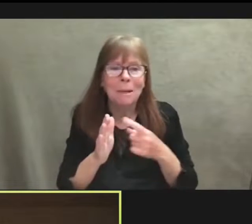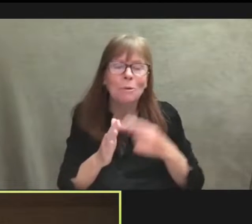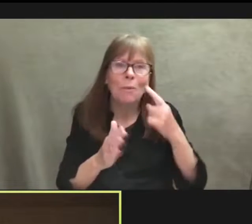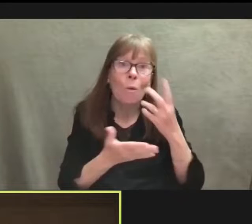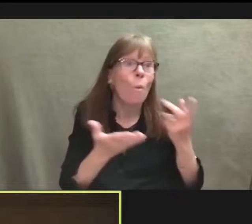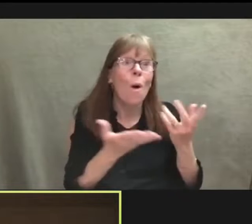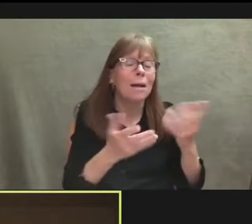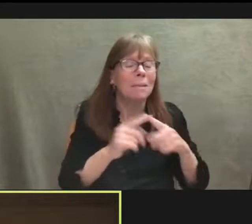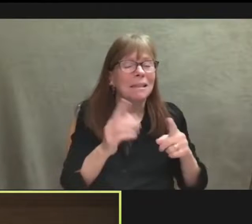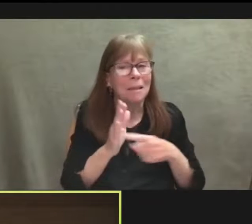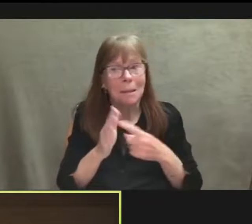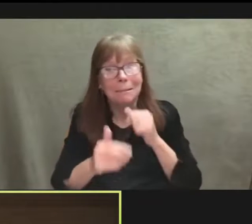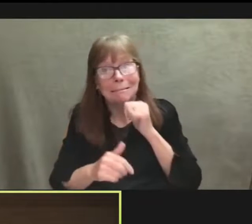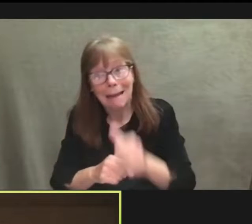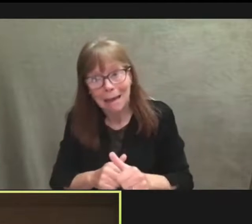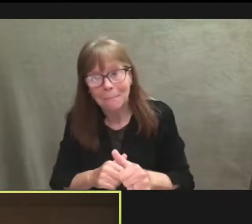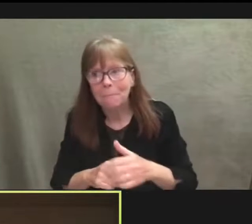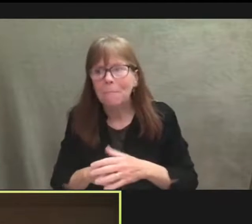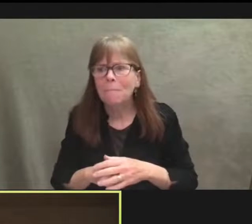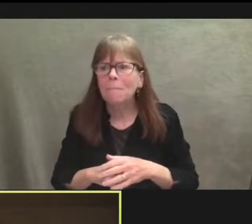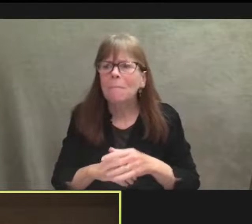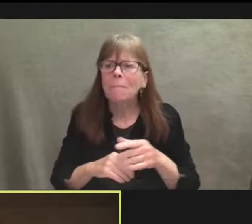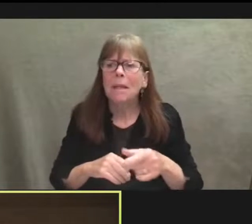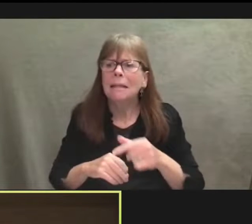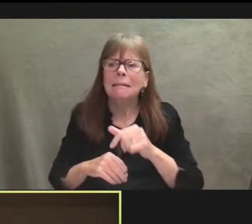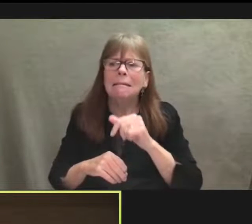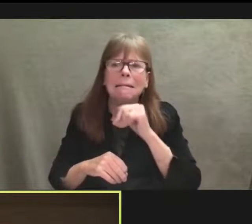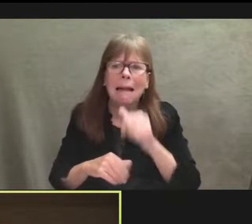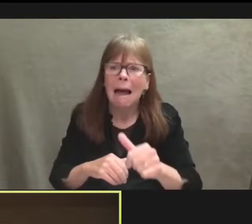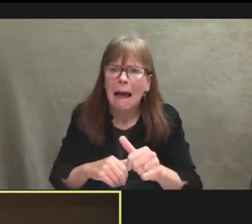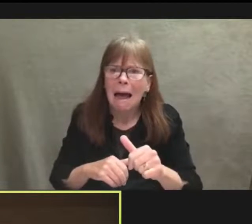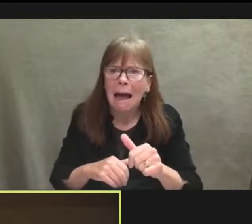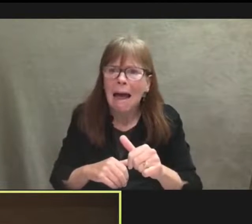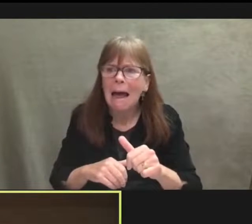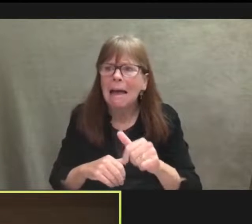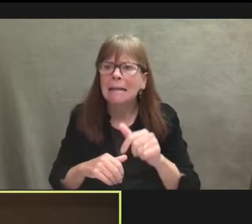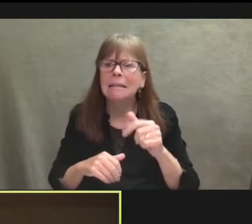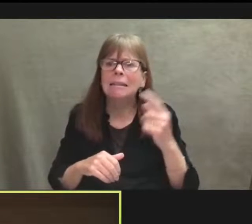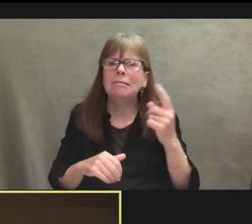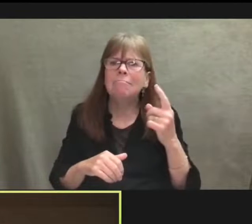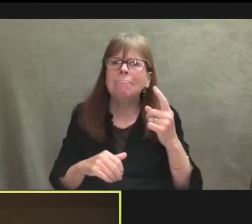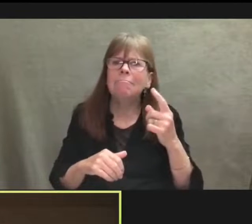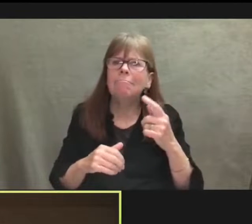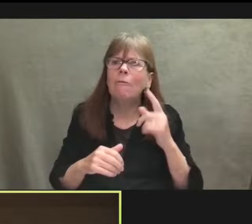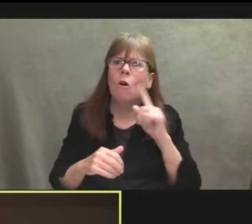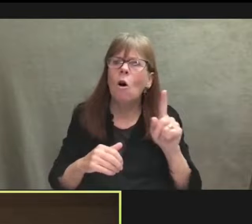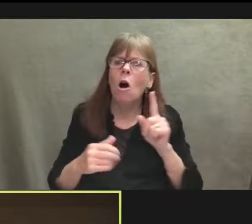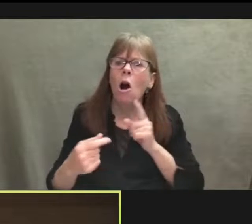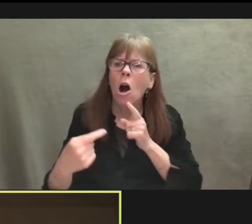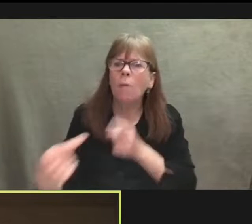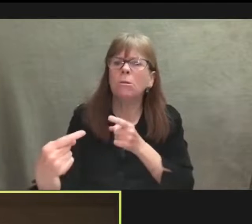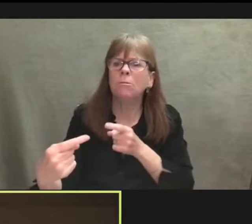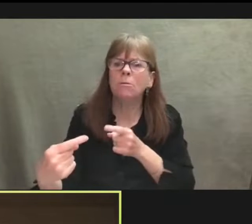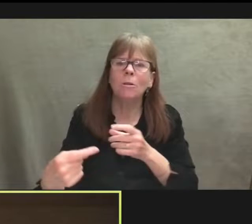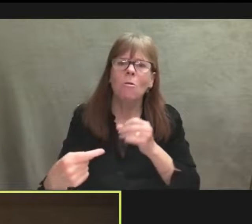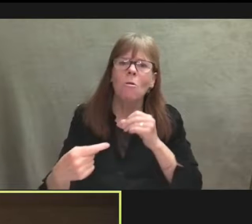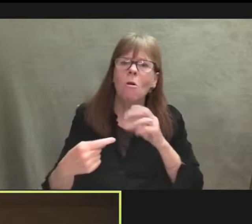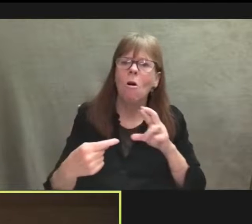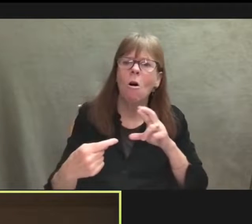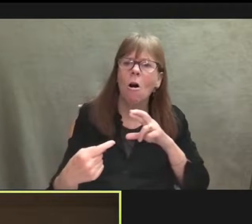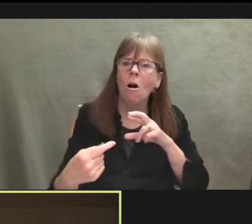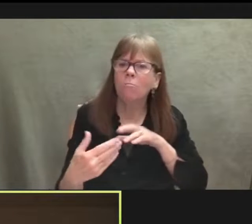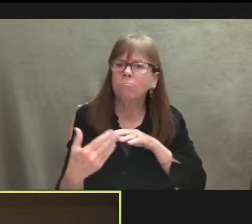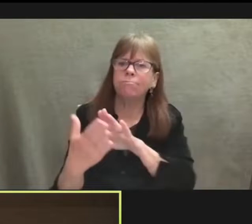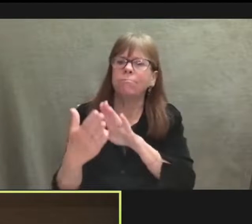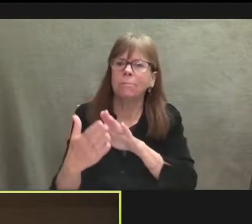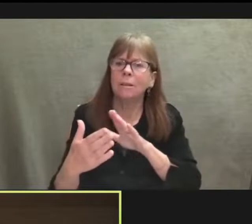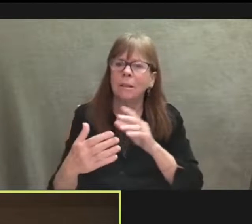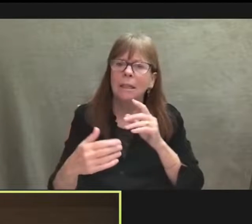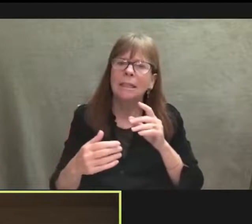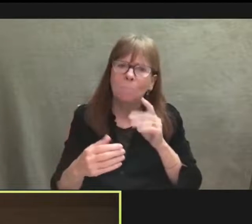It's not created in opposition or in response to disability rights. You know, I think disability